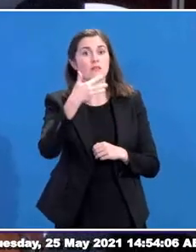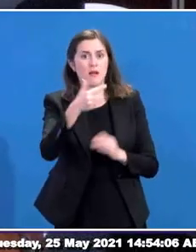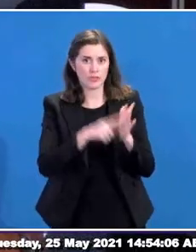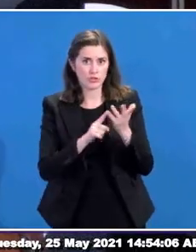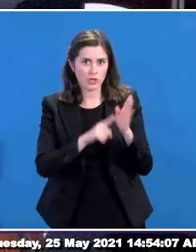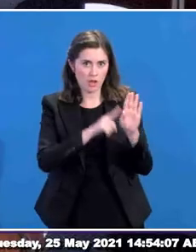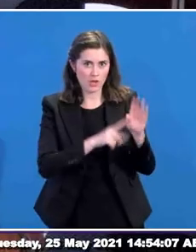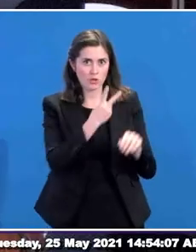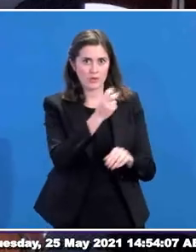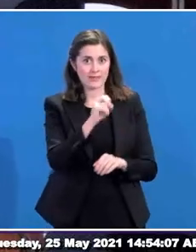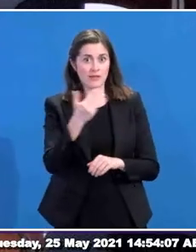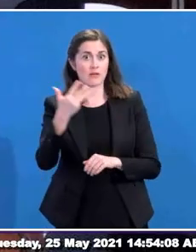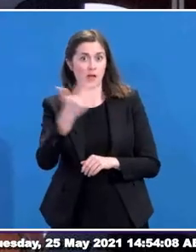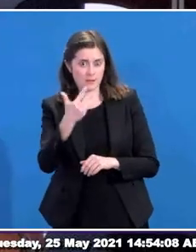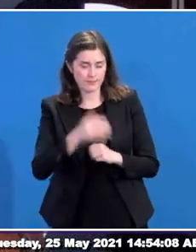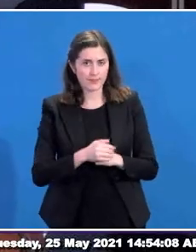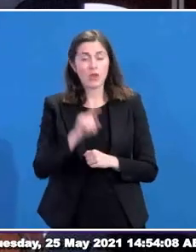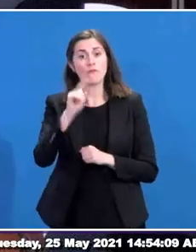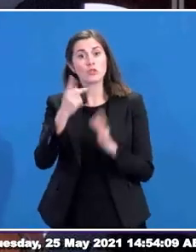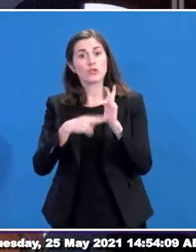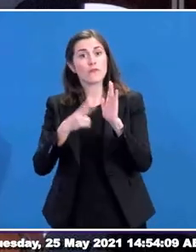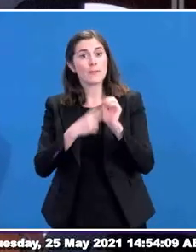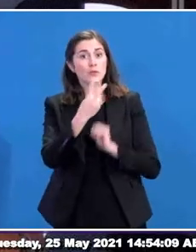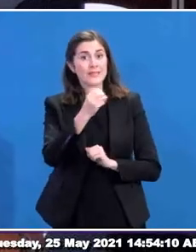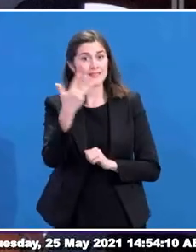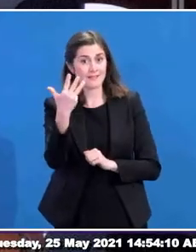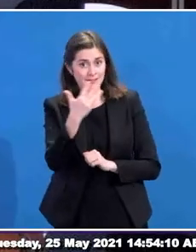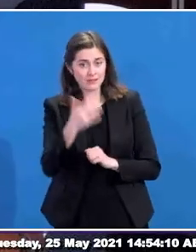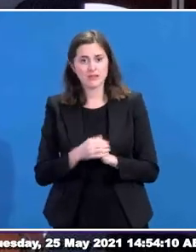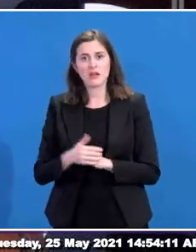1 November 2019 and 19 December 2019.